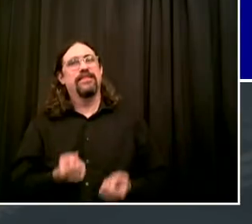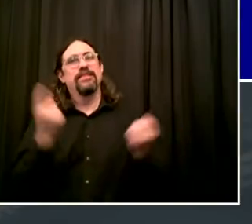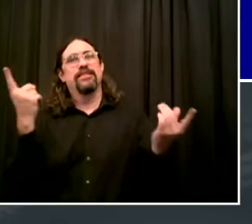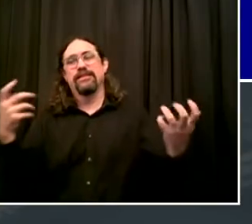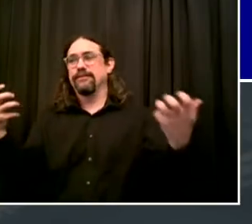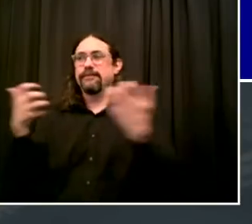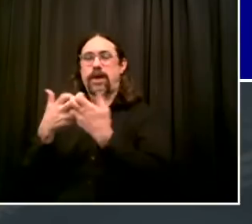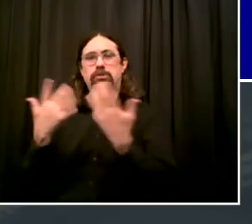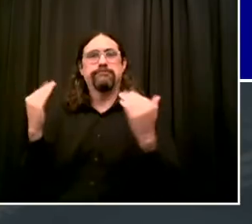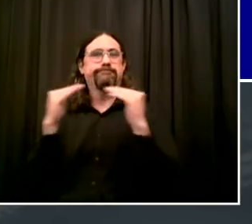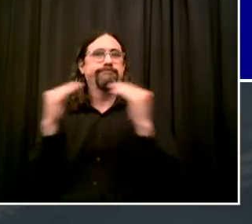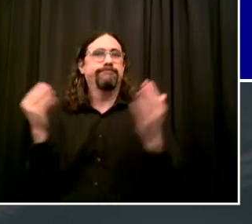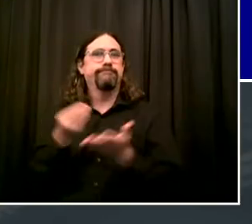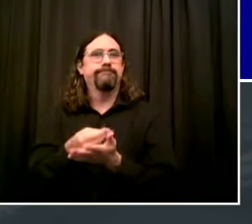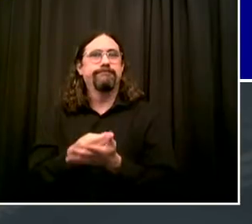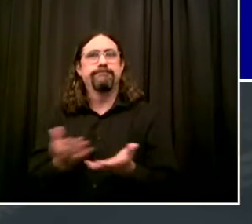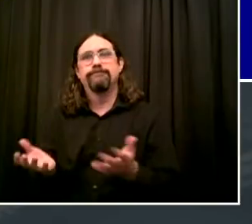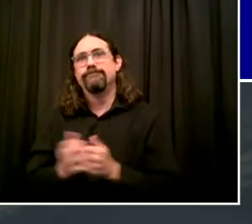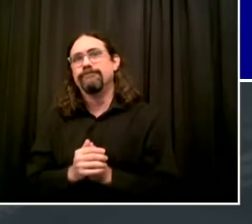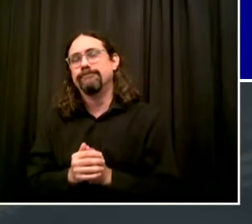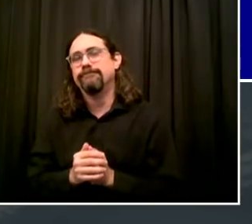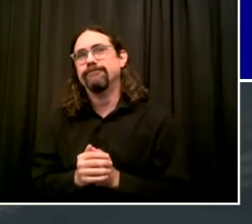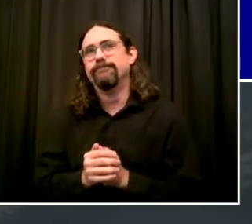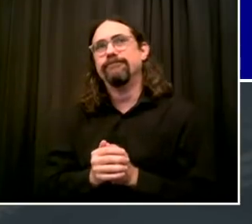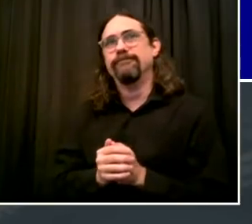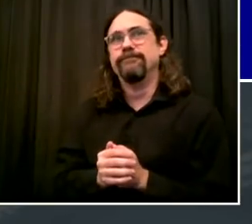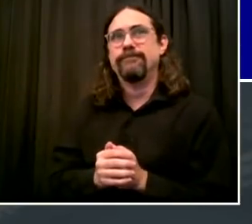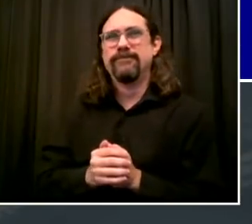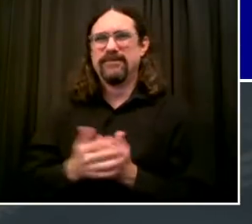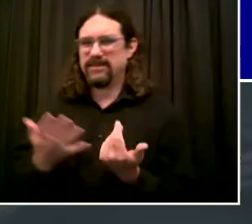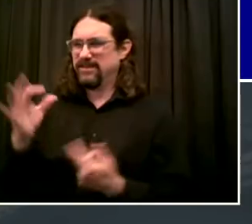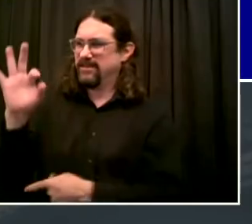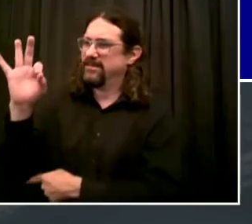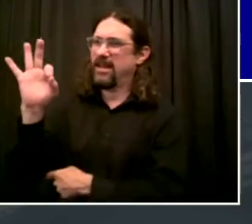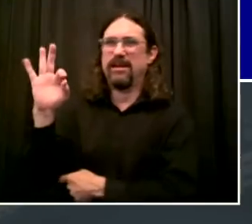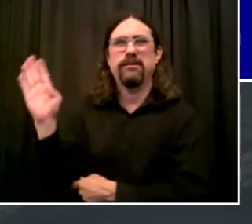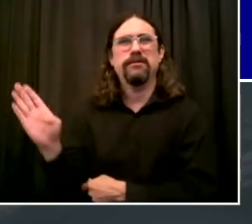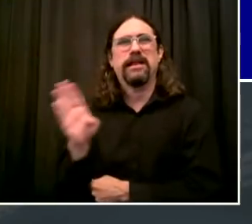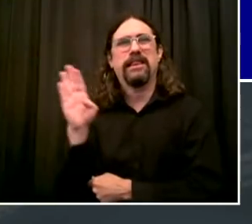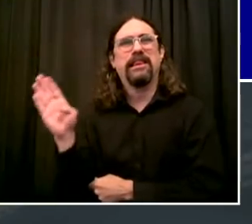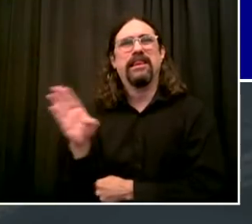THAT MEANS MILLIONS OF DOLLARS OF CUTS HAVE PHAPENED ALREADY IOUN R CITY BUDGET. MORE CUTS ARE COMIN' BECAUSE